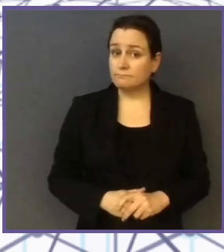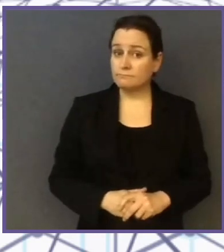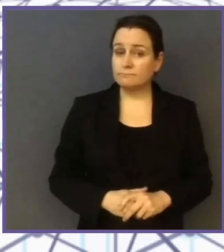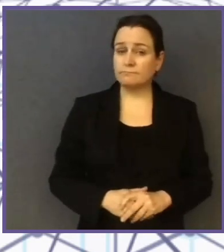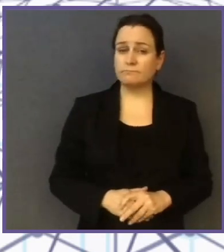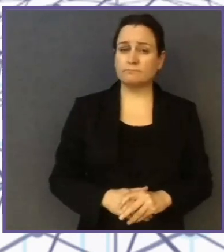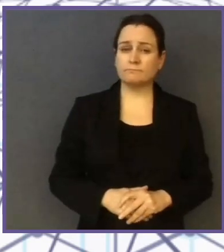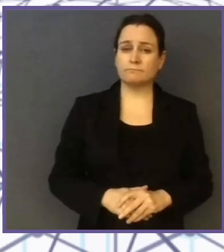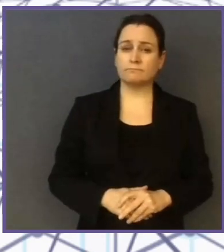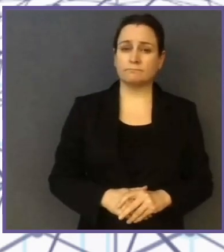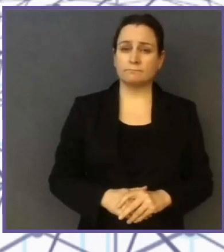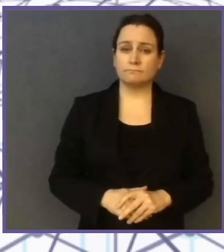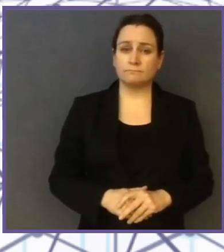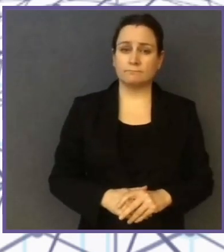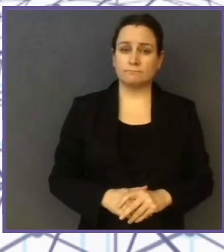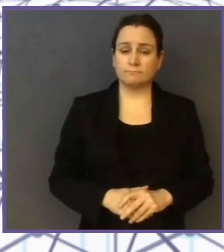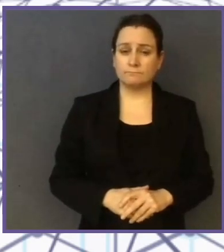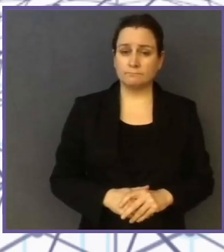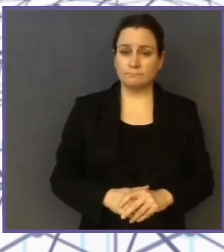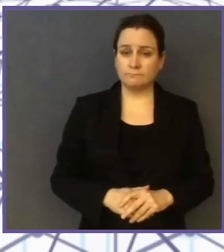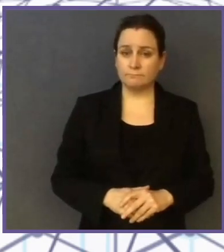So, our team is currently involved in two projects.